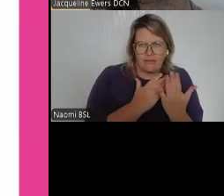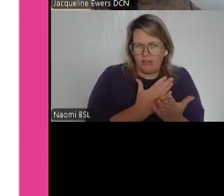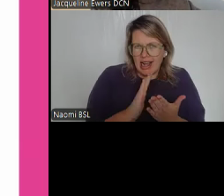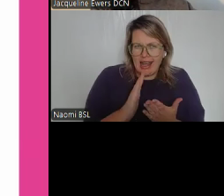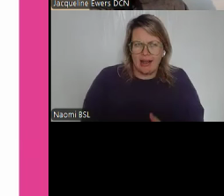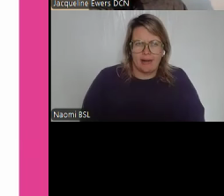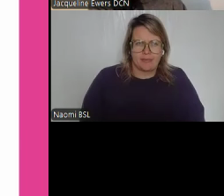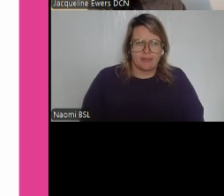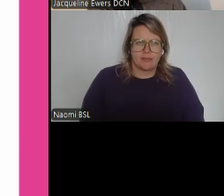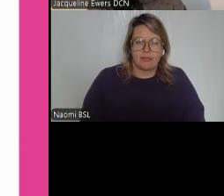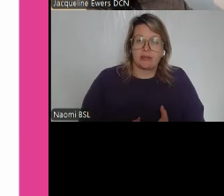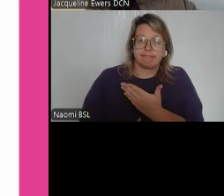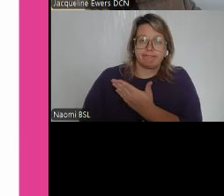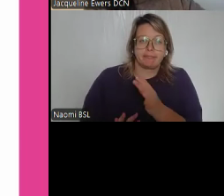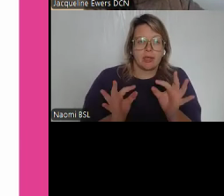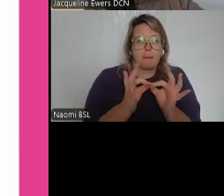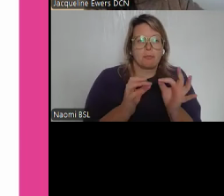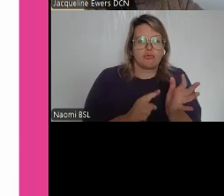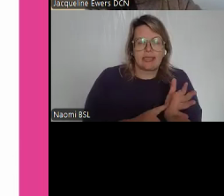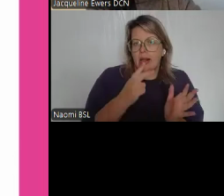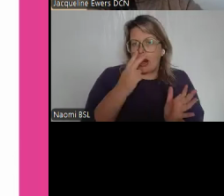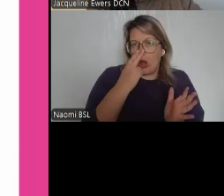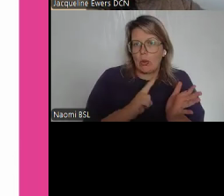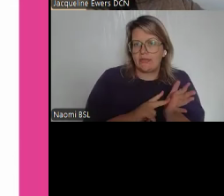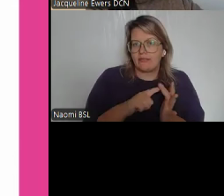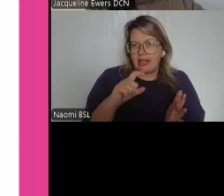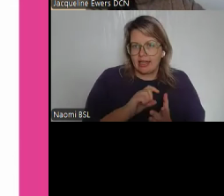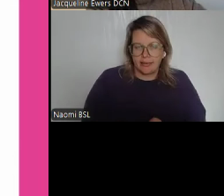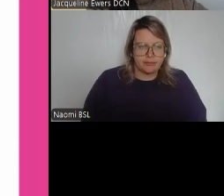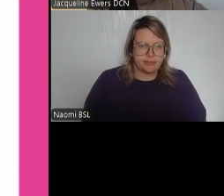This example is from Bristol Old Vic. Again, they've thought about the language.